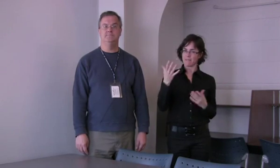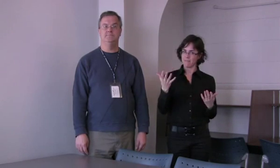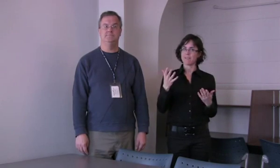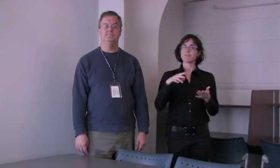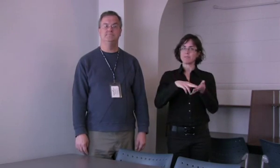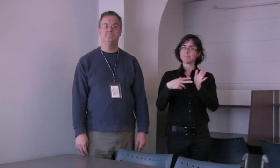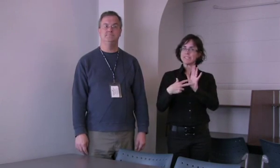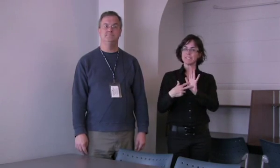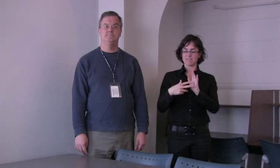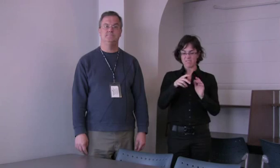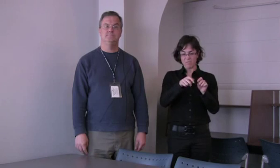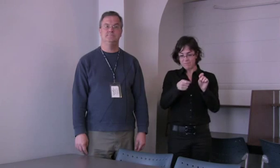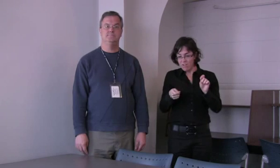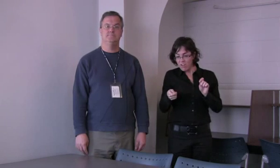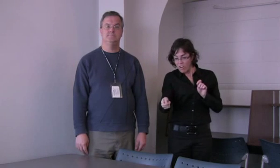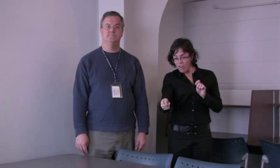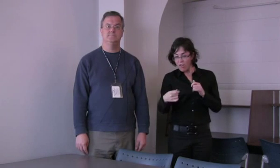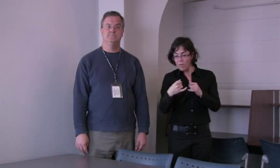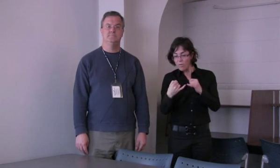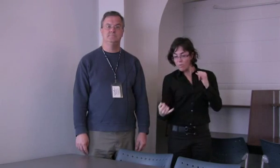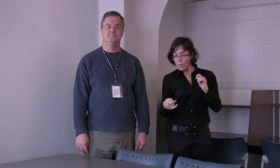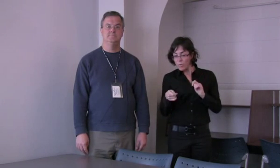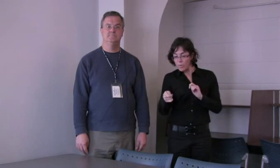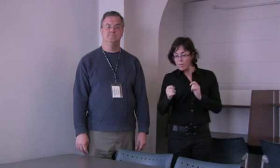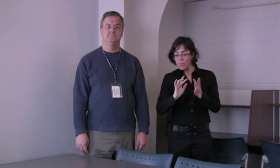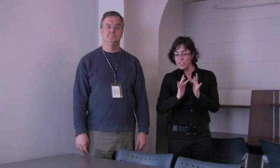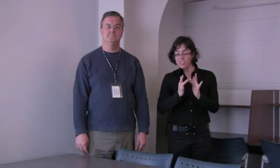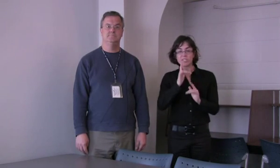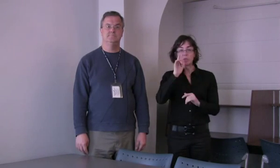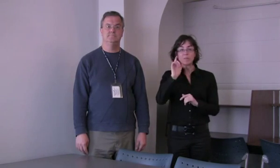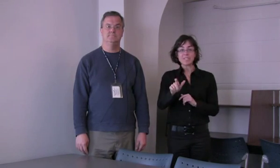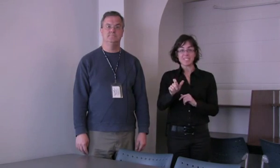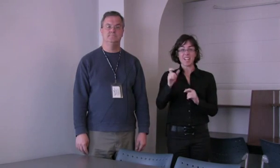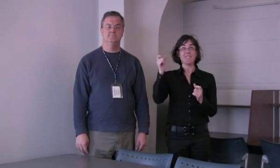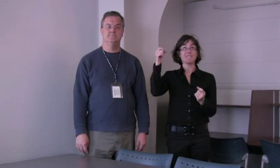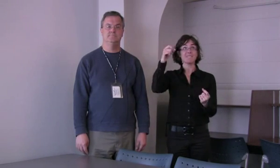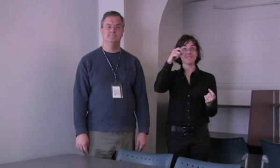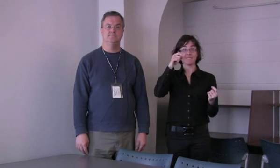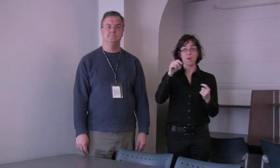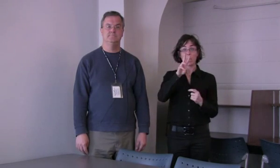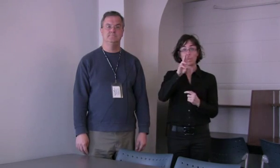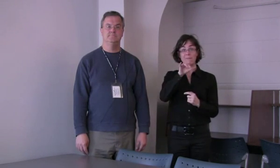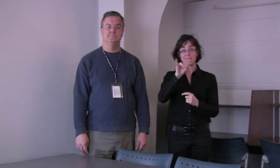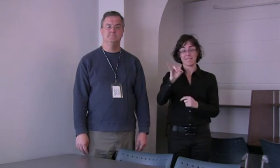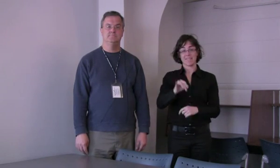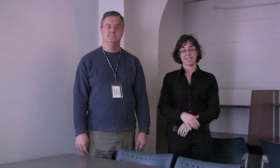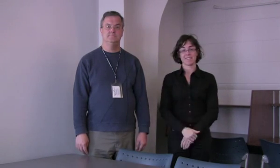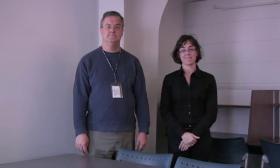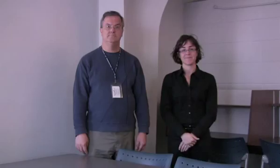You can use the Internet for free because the library has wireless access.